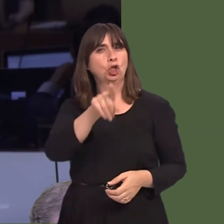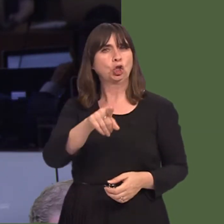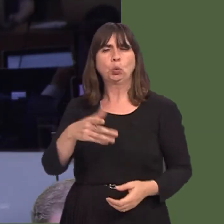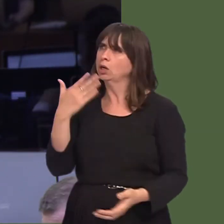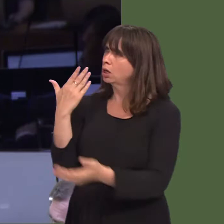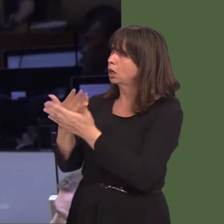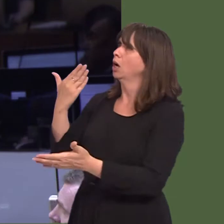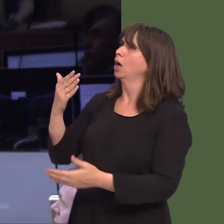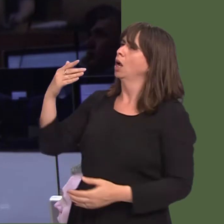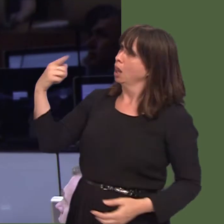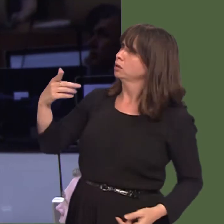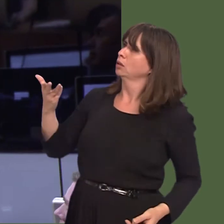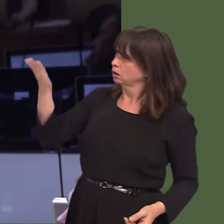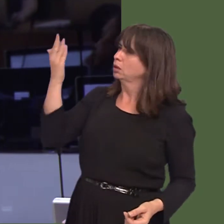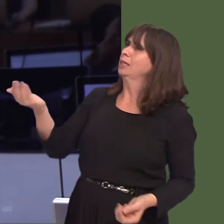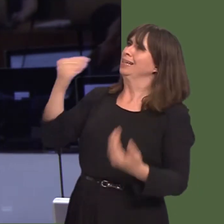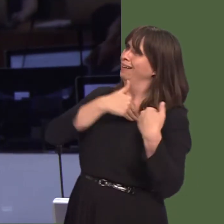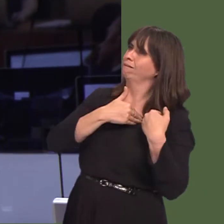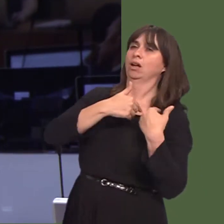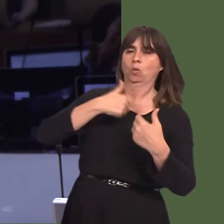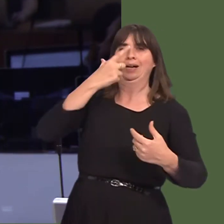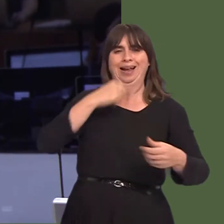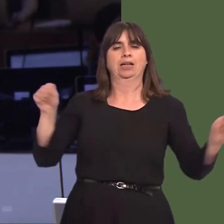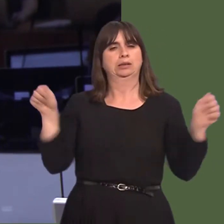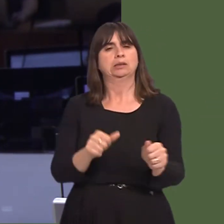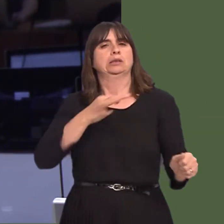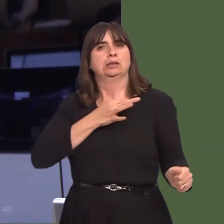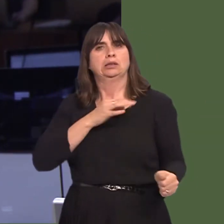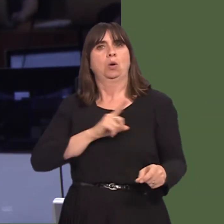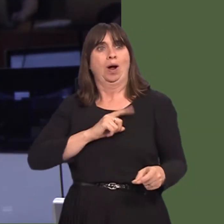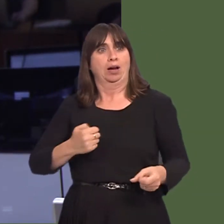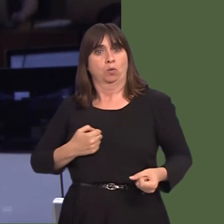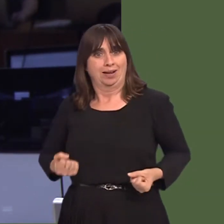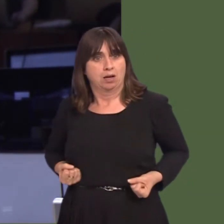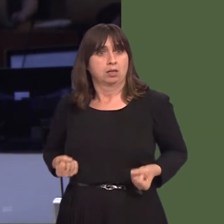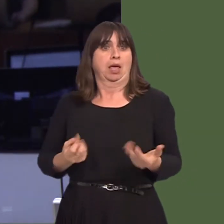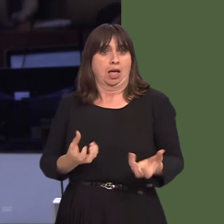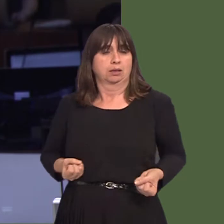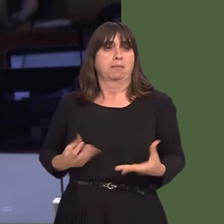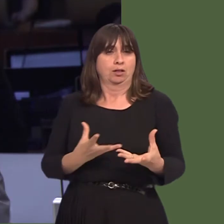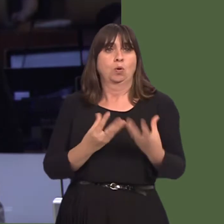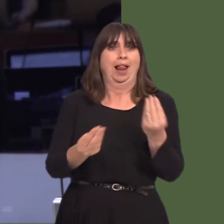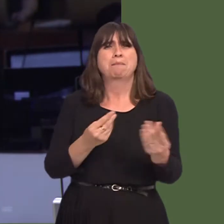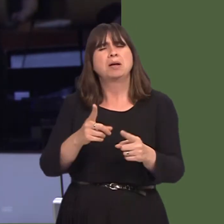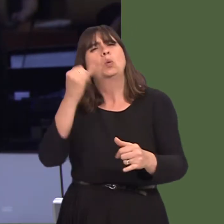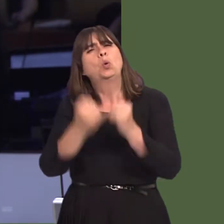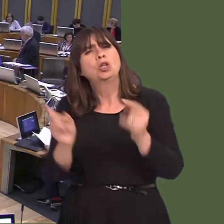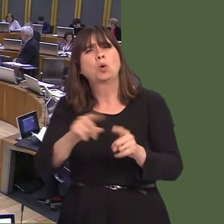Westminster gives us the powers we need to minimise the financial cost, but more importantly the human cost, of problem gambling?